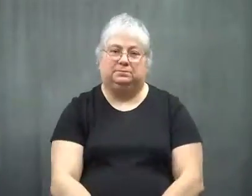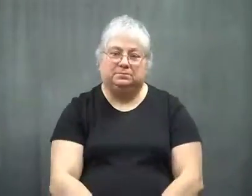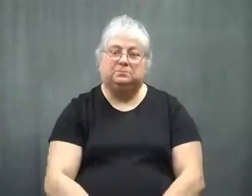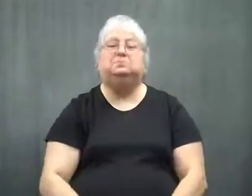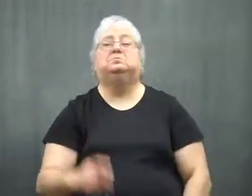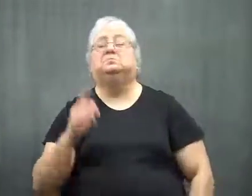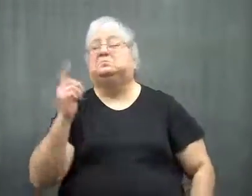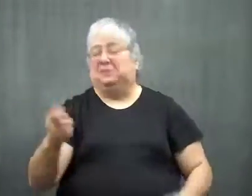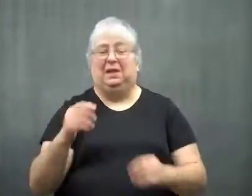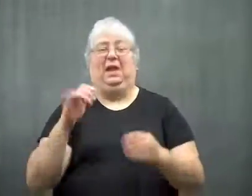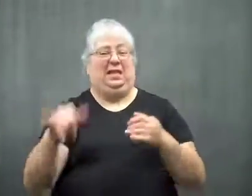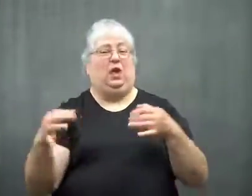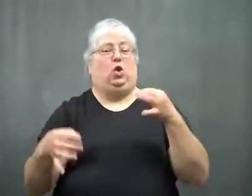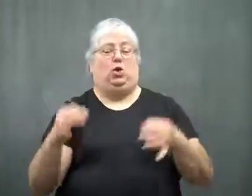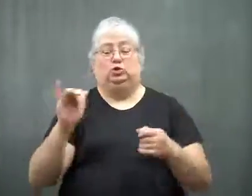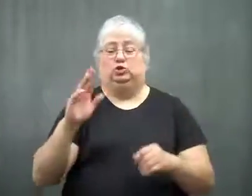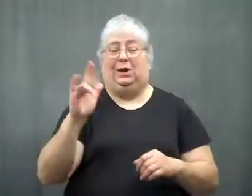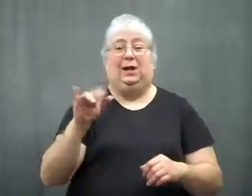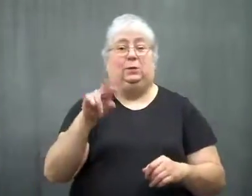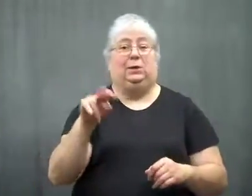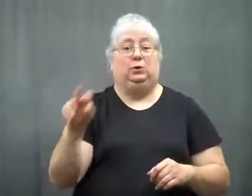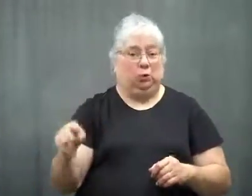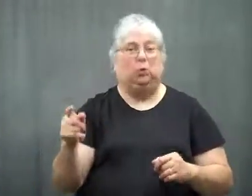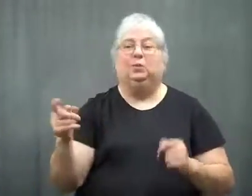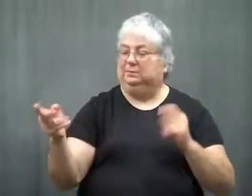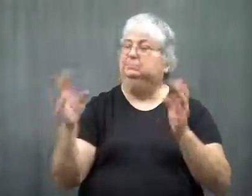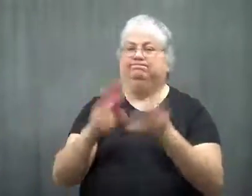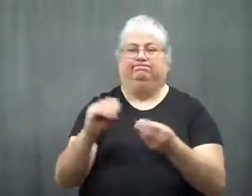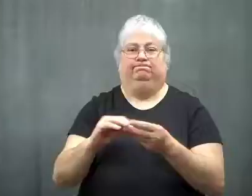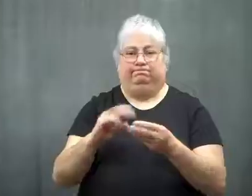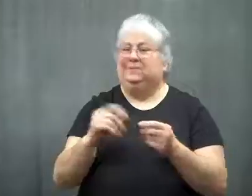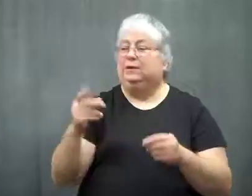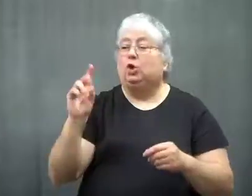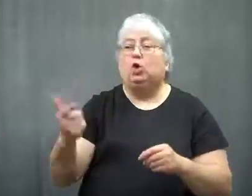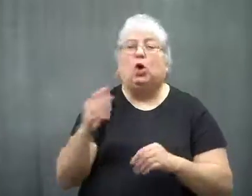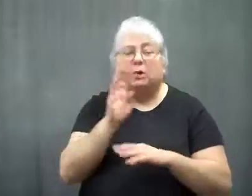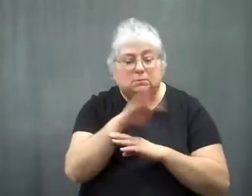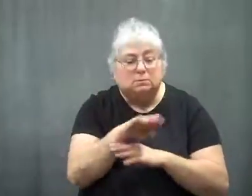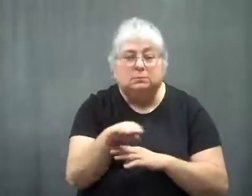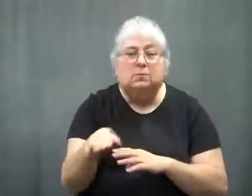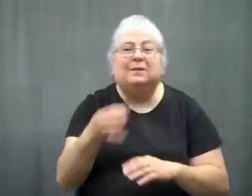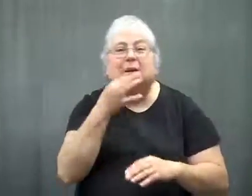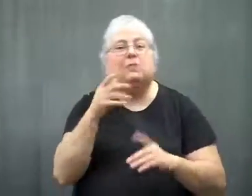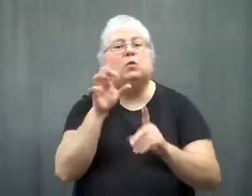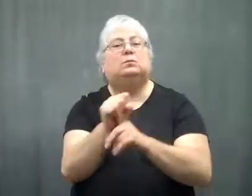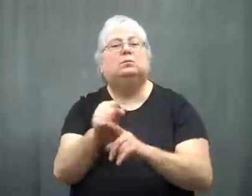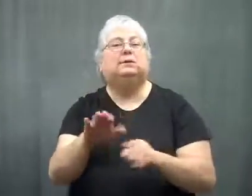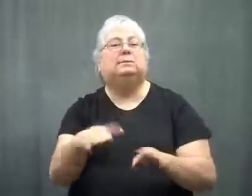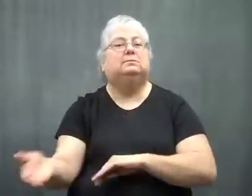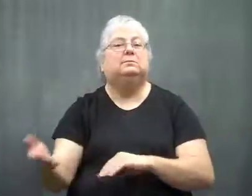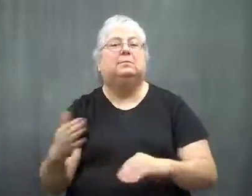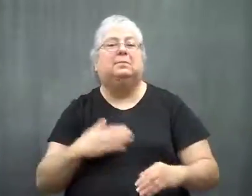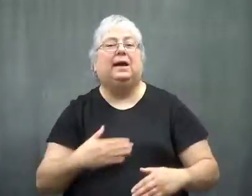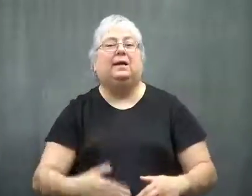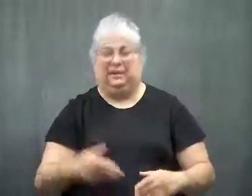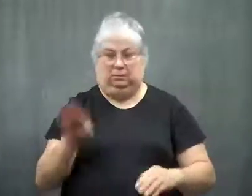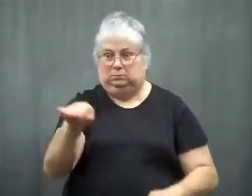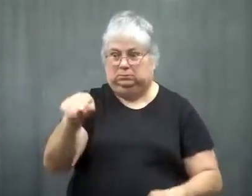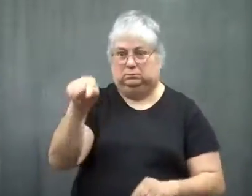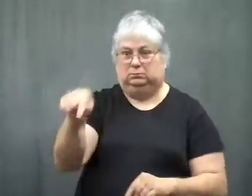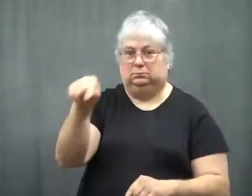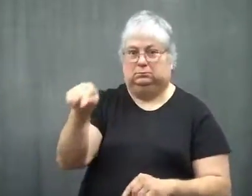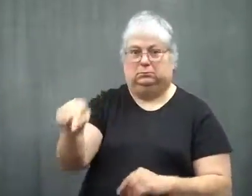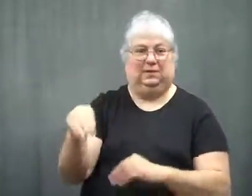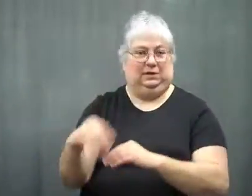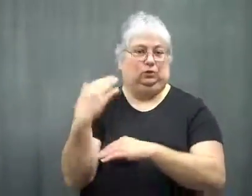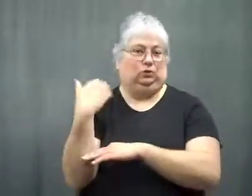In court on July 22, it was said a cadaver dog alerted to the trunk of the car.